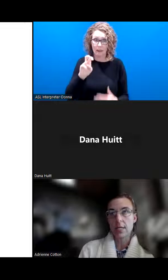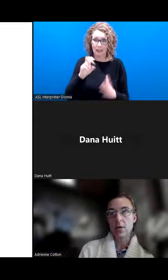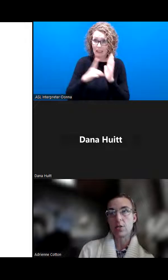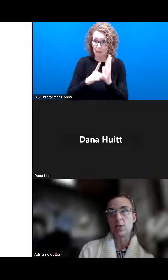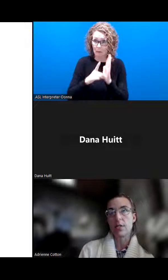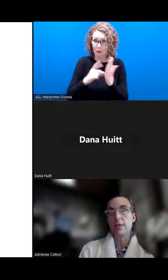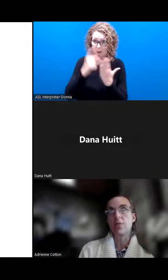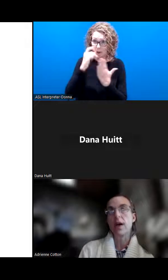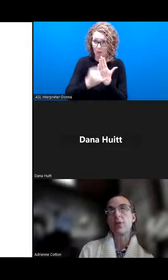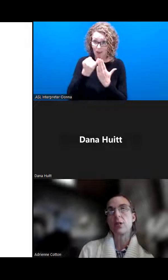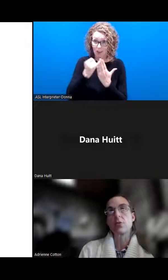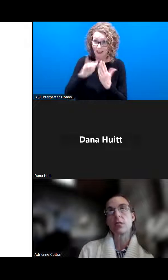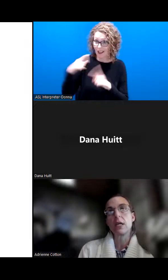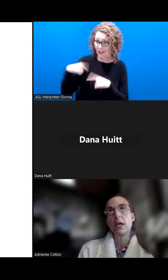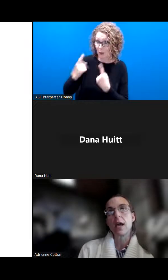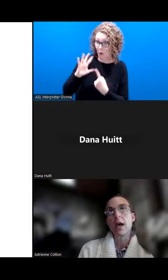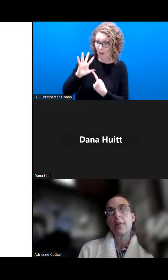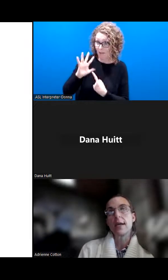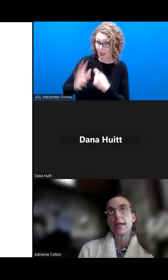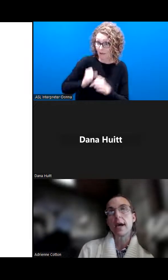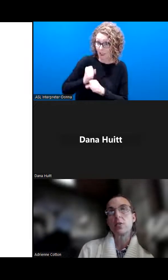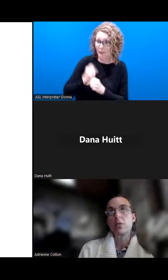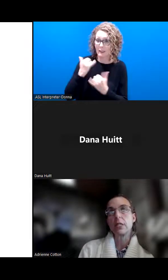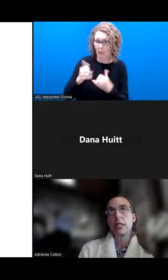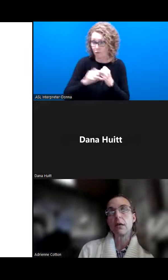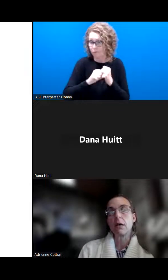, and I also was a caregiver full time. And because of